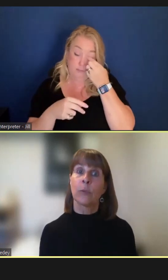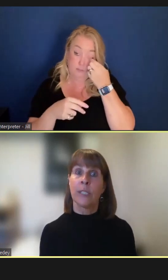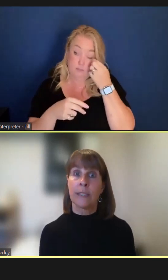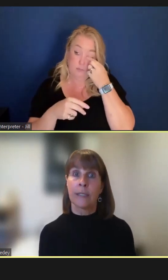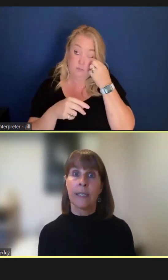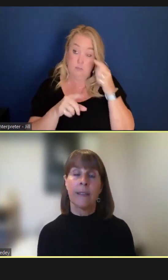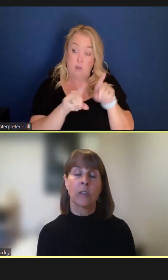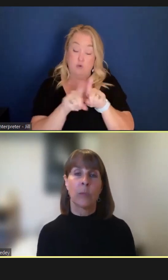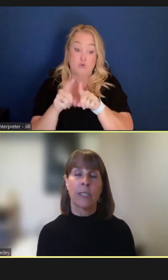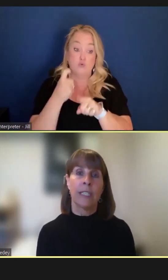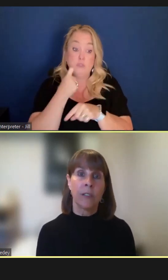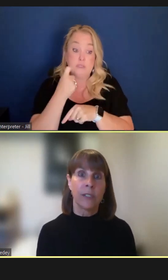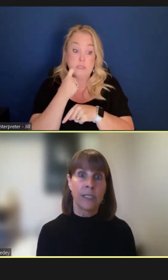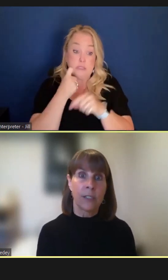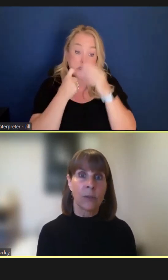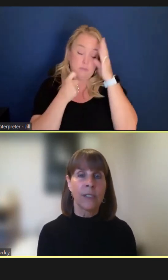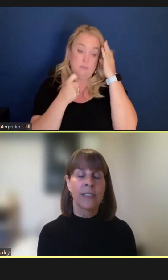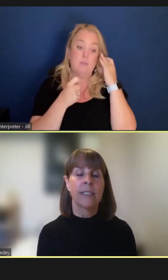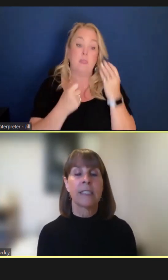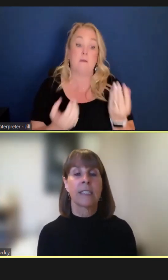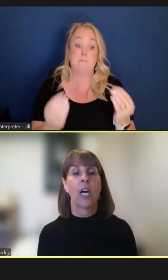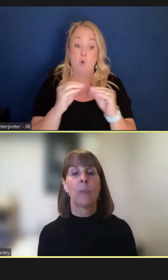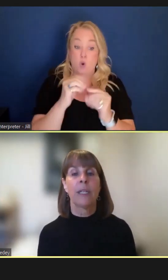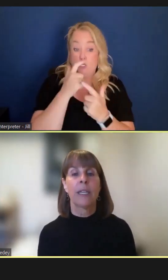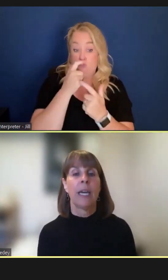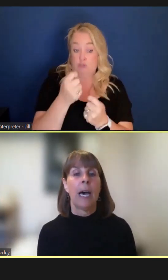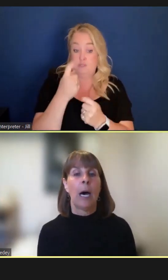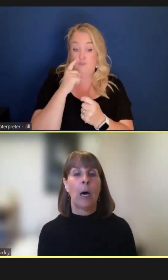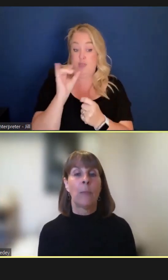recently there's been an increased interest in this topic uh because